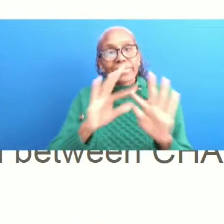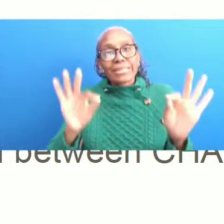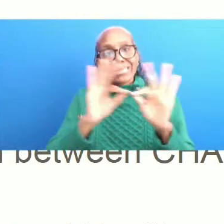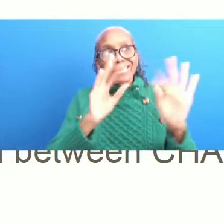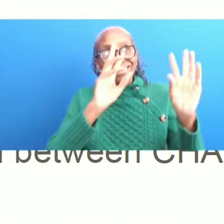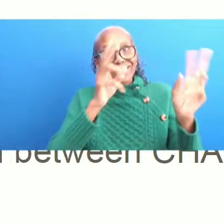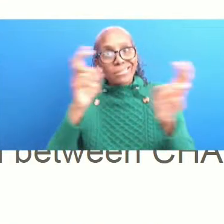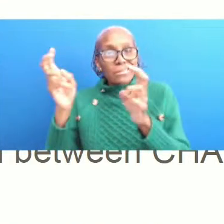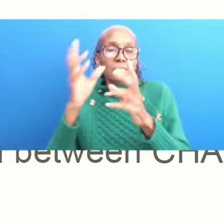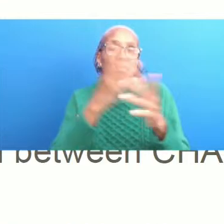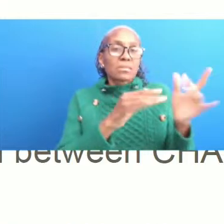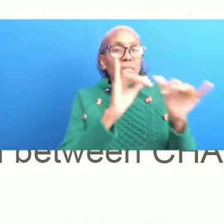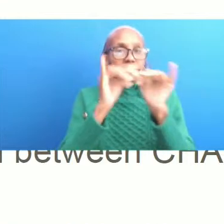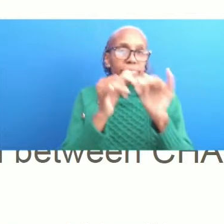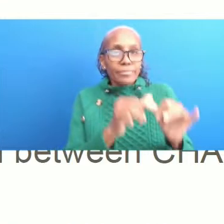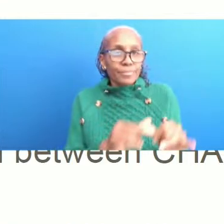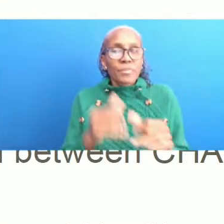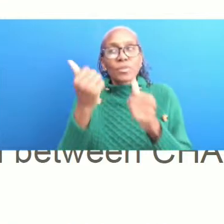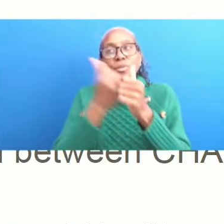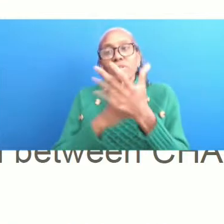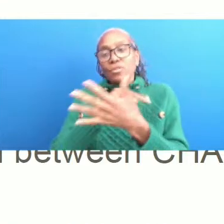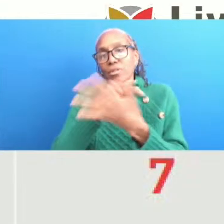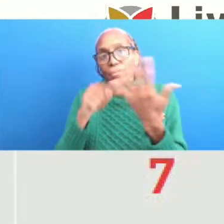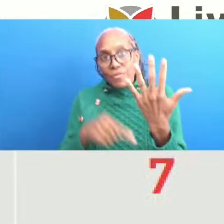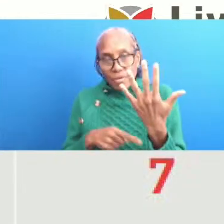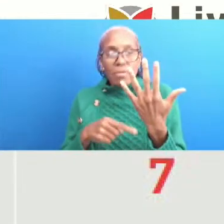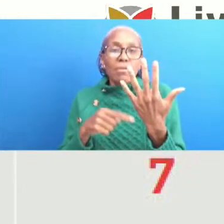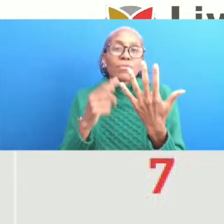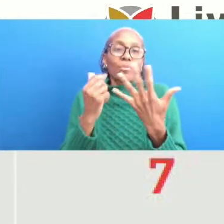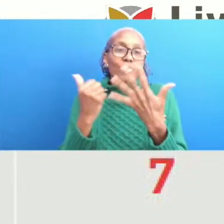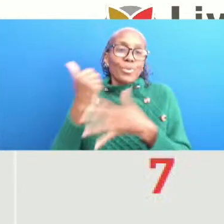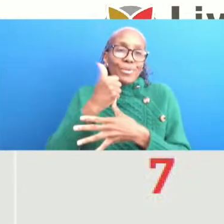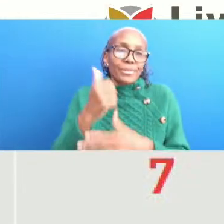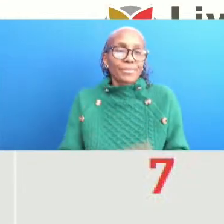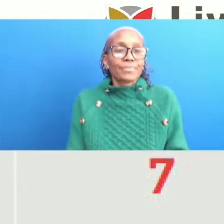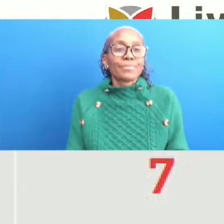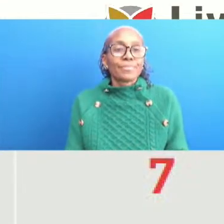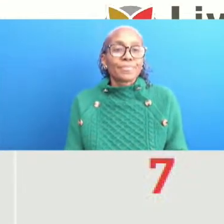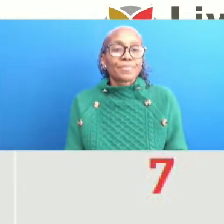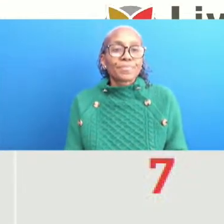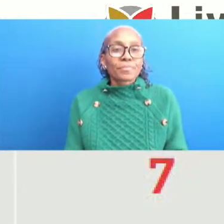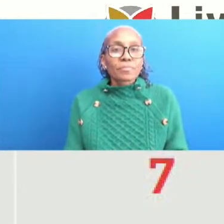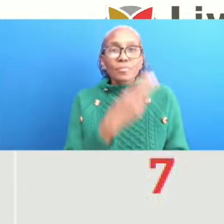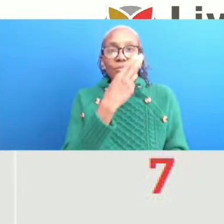ASSESSMENT. I WILL JUST HIGHLIGHT SOME OF THE KEY AREAS TODAY WITH SOME